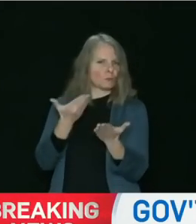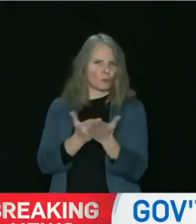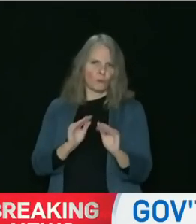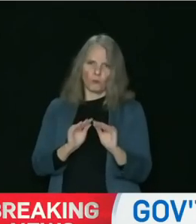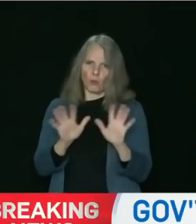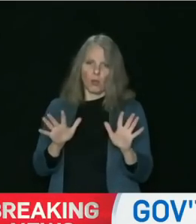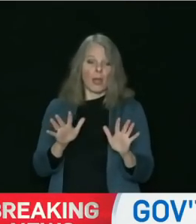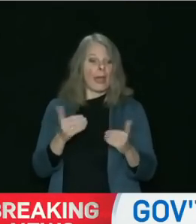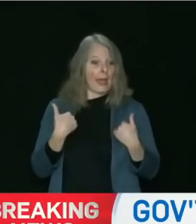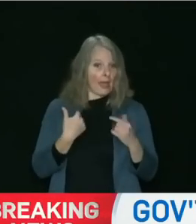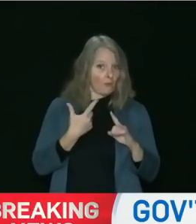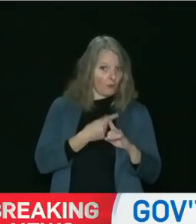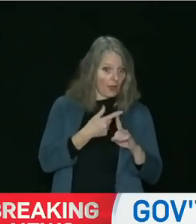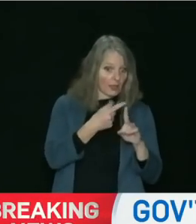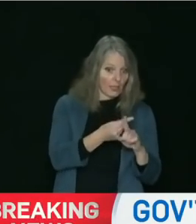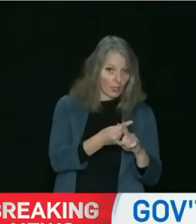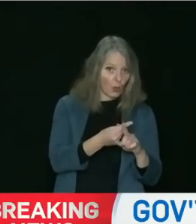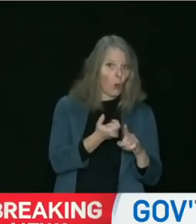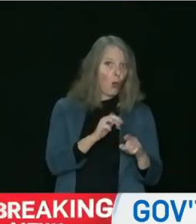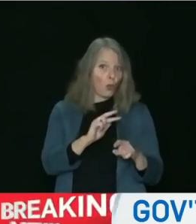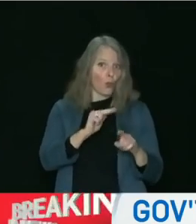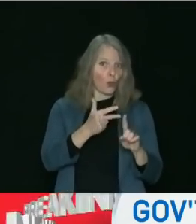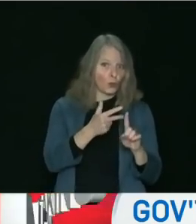THESE TRENDS CLEARLY SHOW THAT